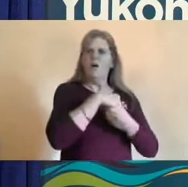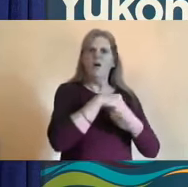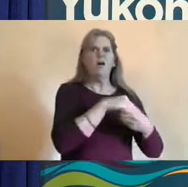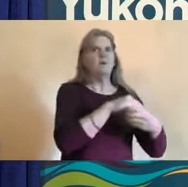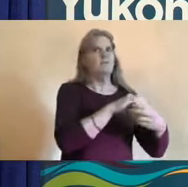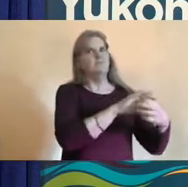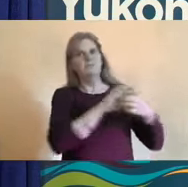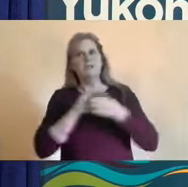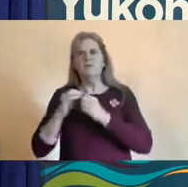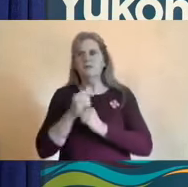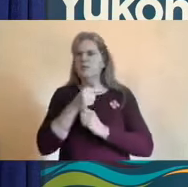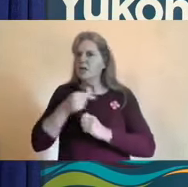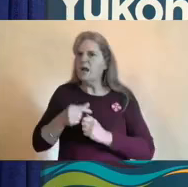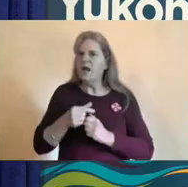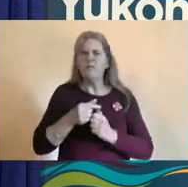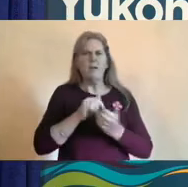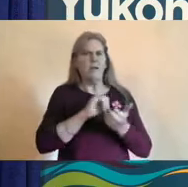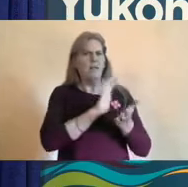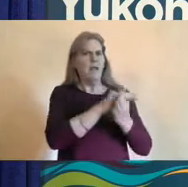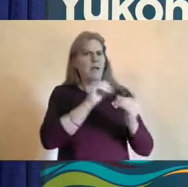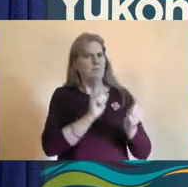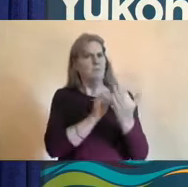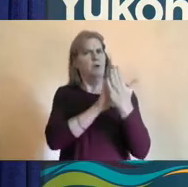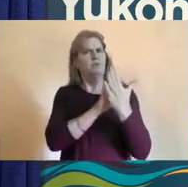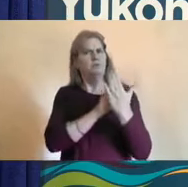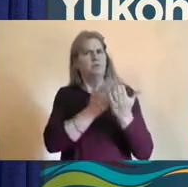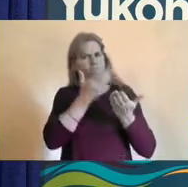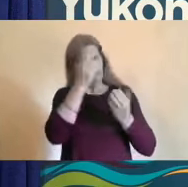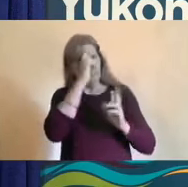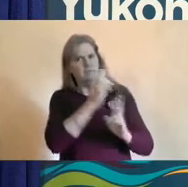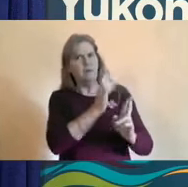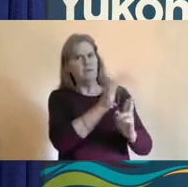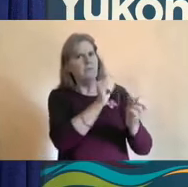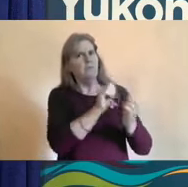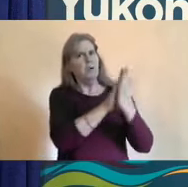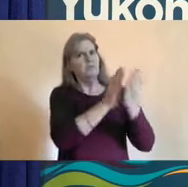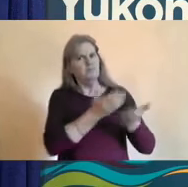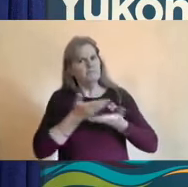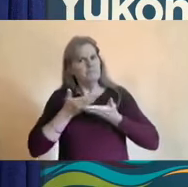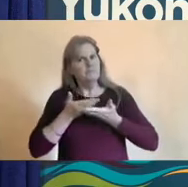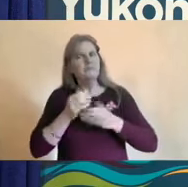government based on what they see fit. I was adamant that the panel had